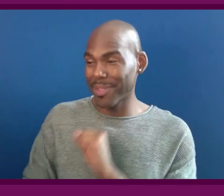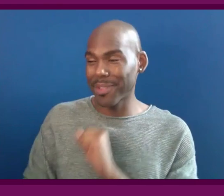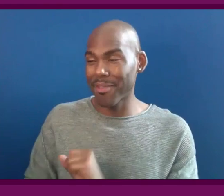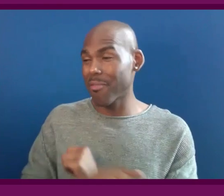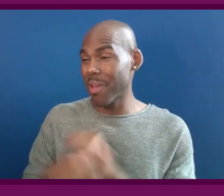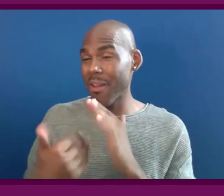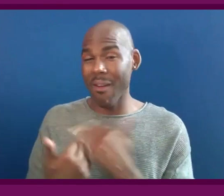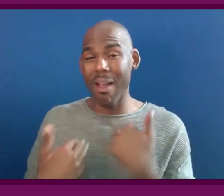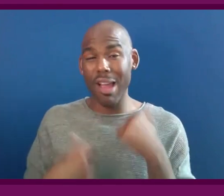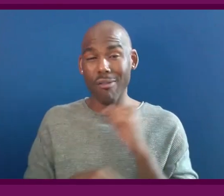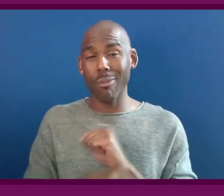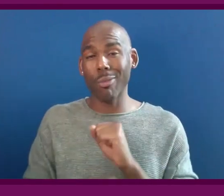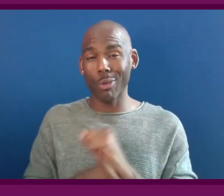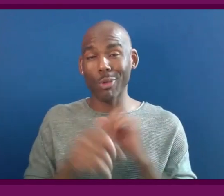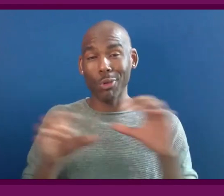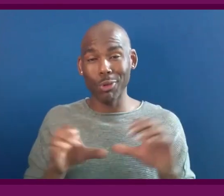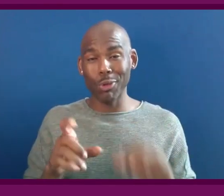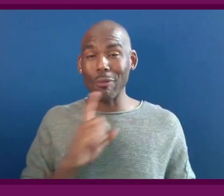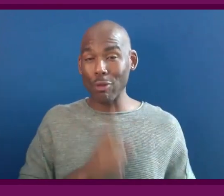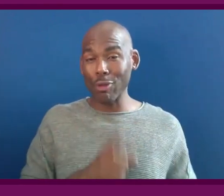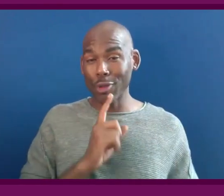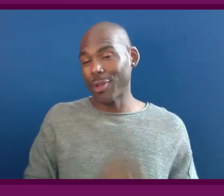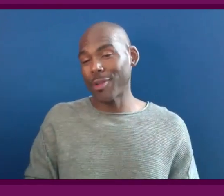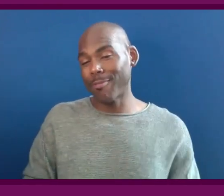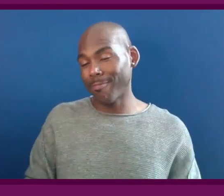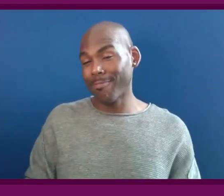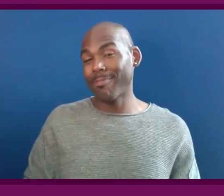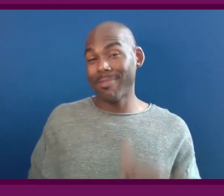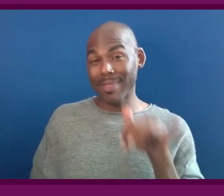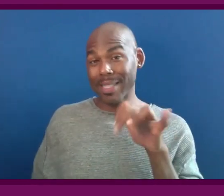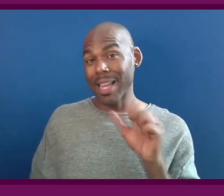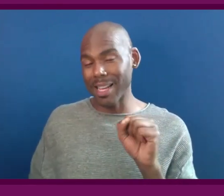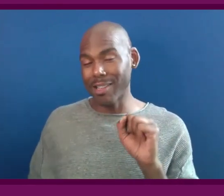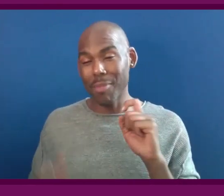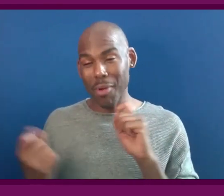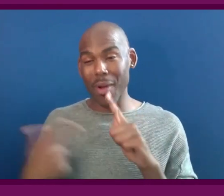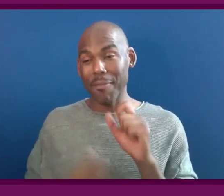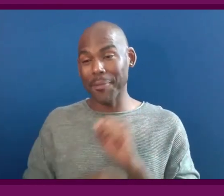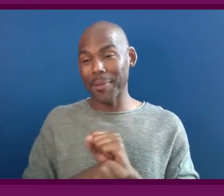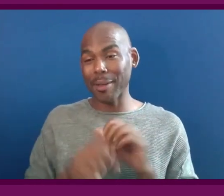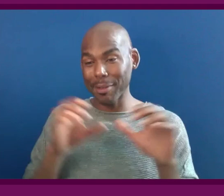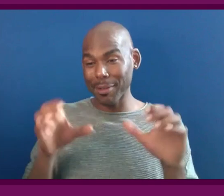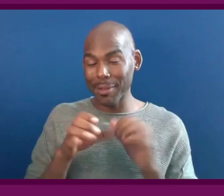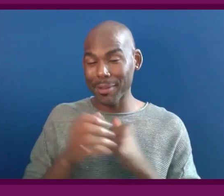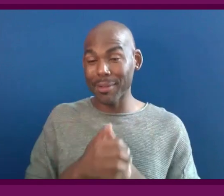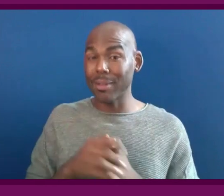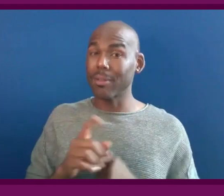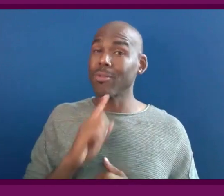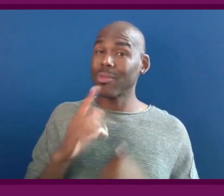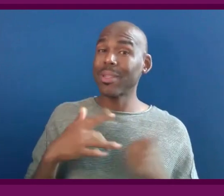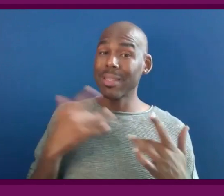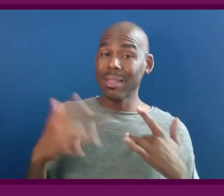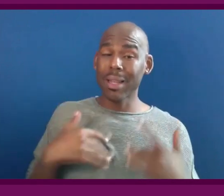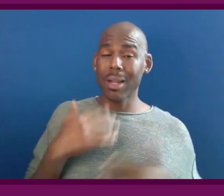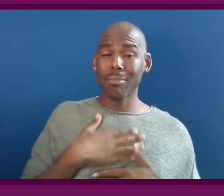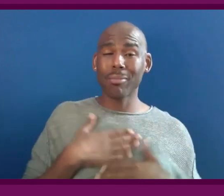We all have work to do as a society, for sure. We all have work to do. Well, it was so exciting and such a pleasure.